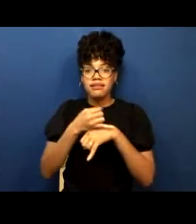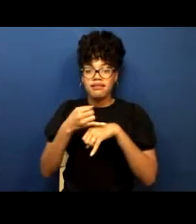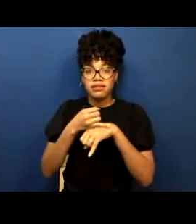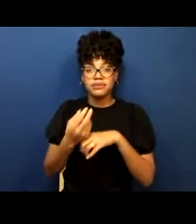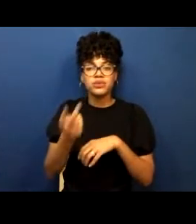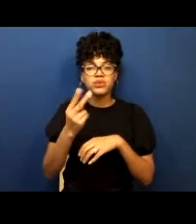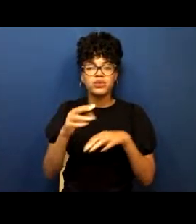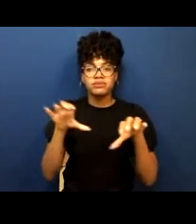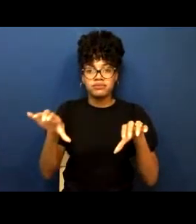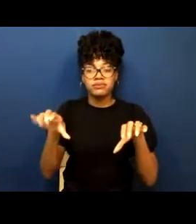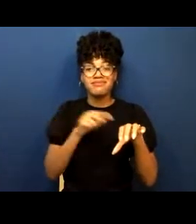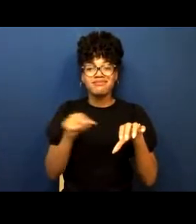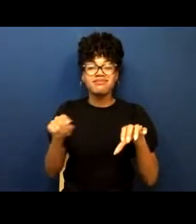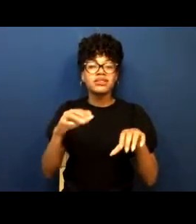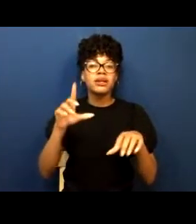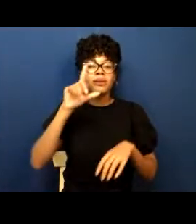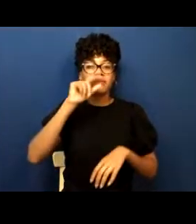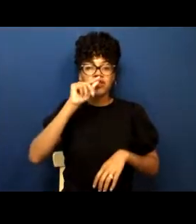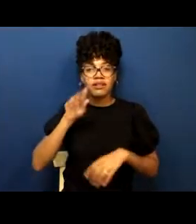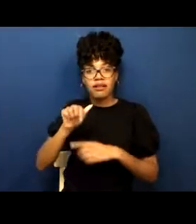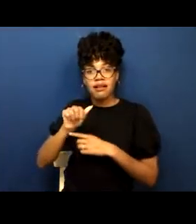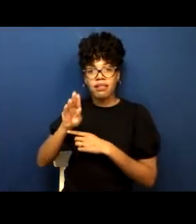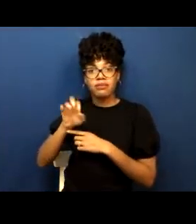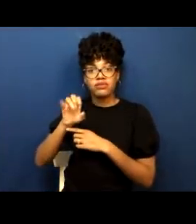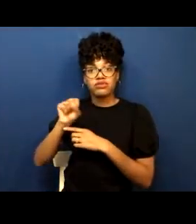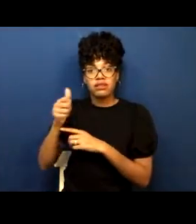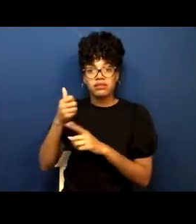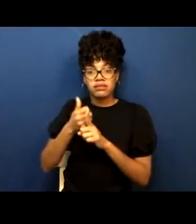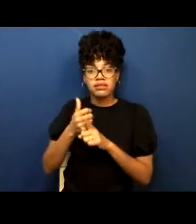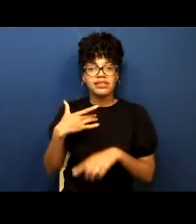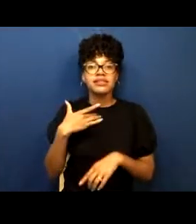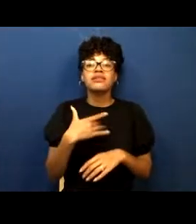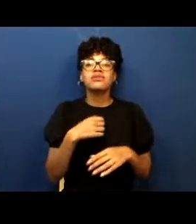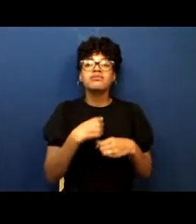of some of these albatrosses. And each color of a line is a different animal.